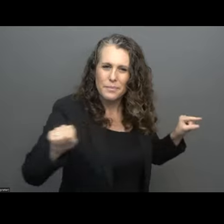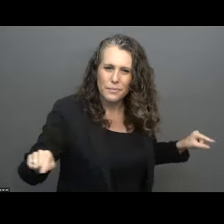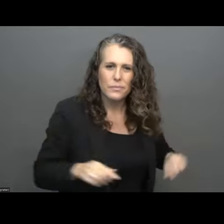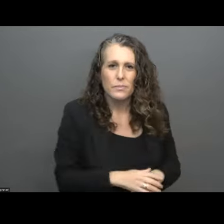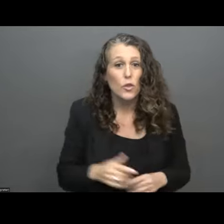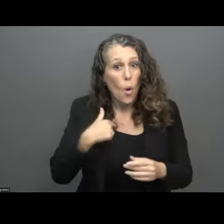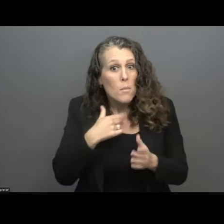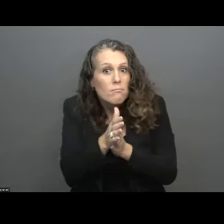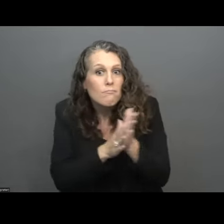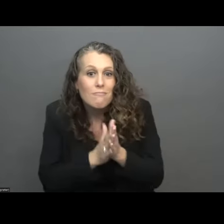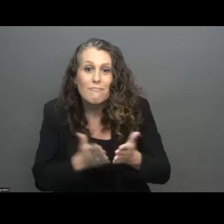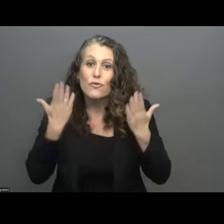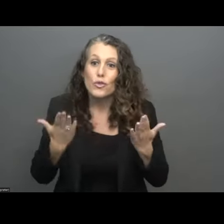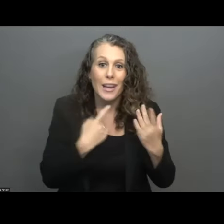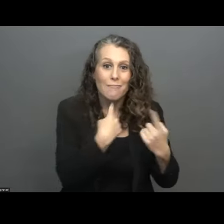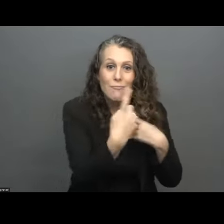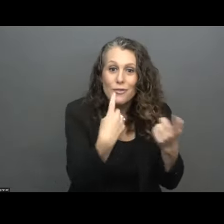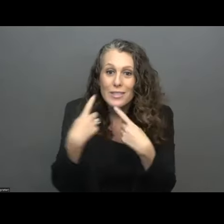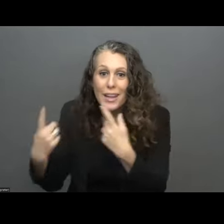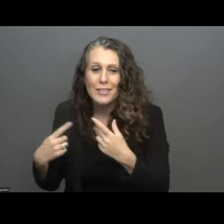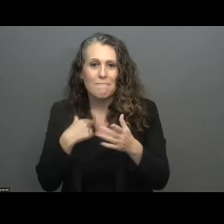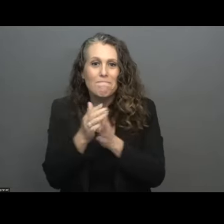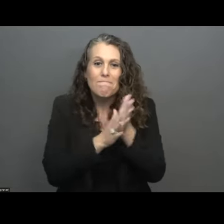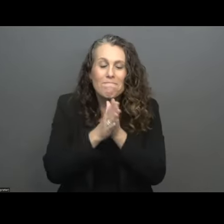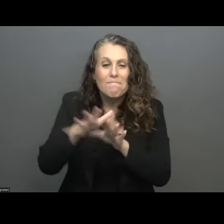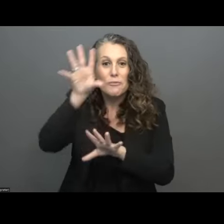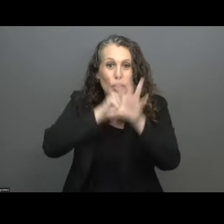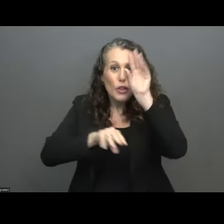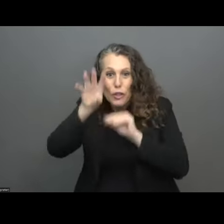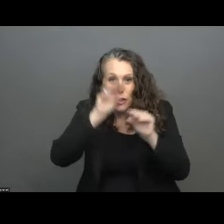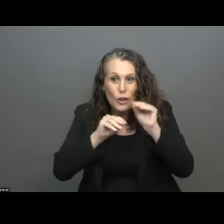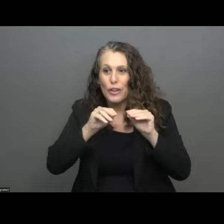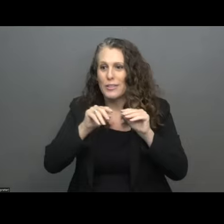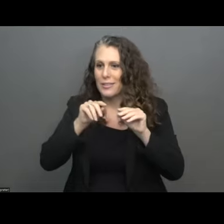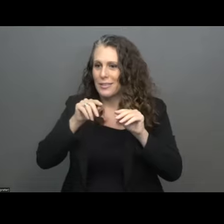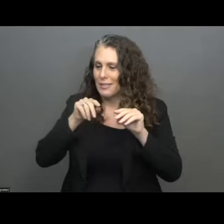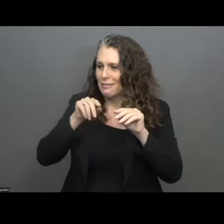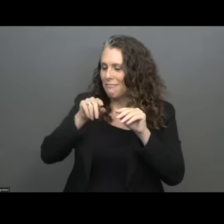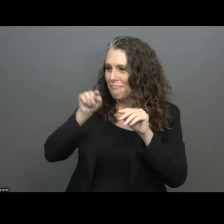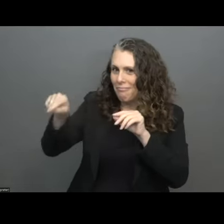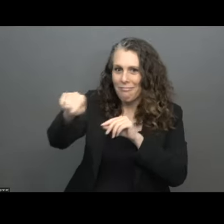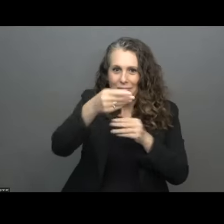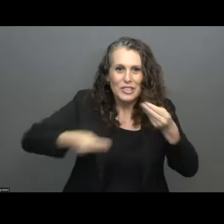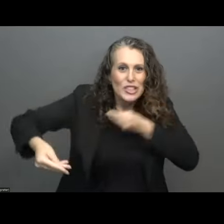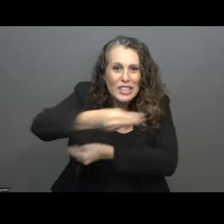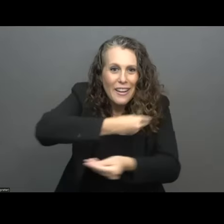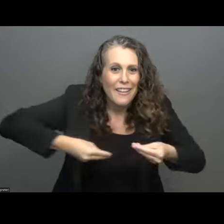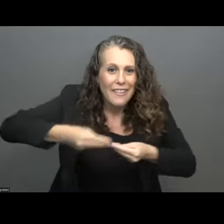learning, engaging and learning from other peers, and thank you once again to the aloe